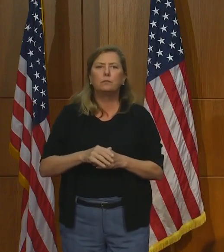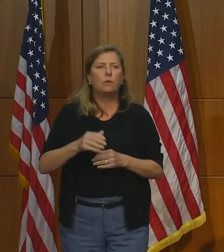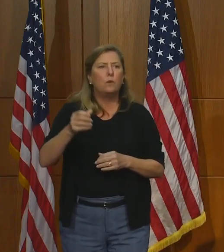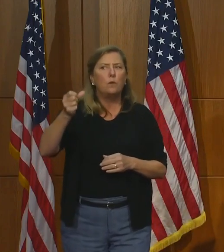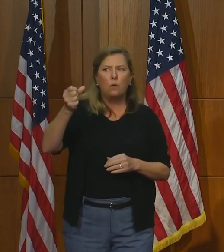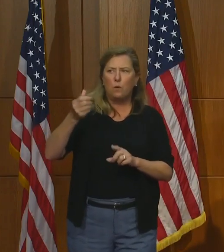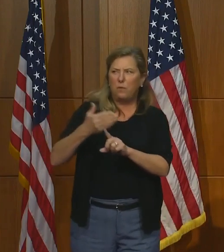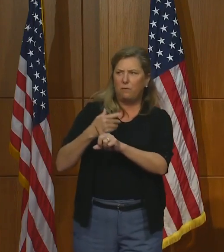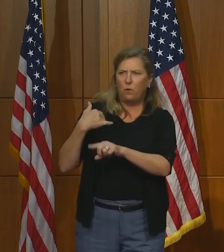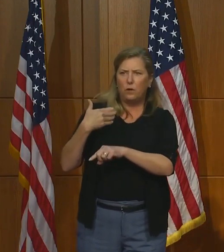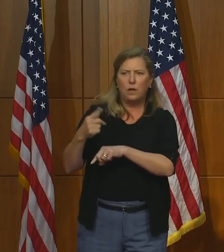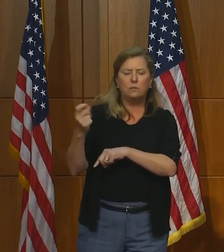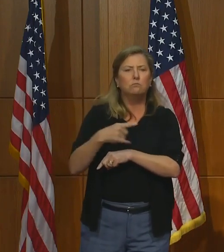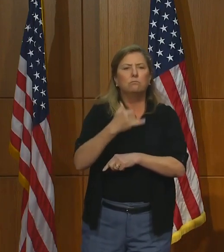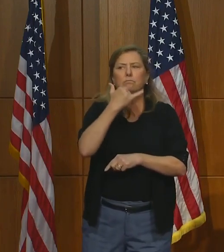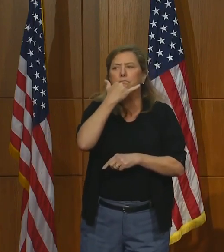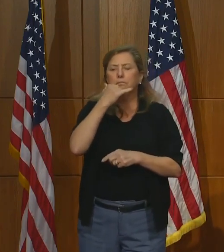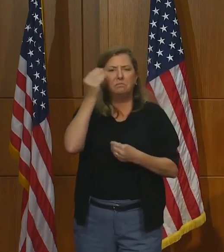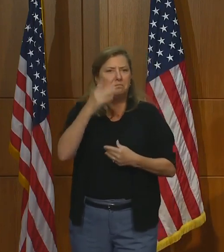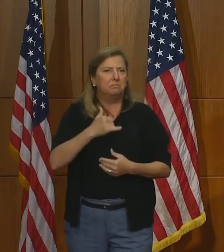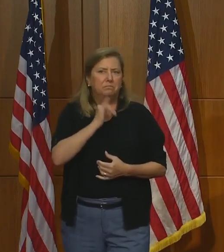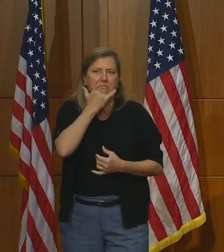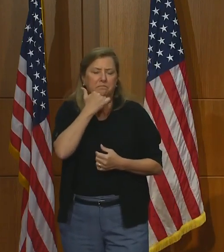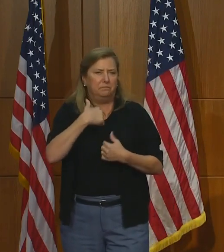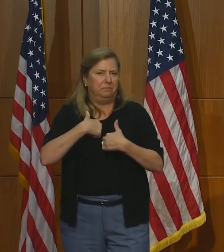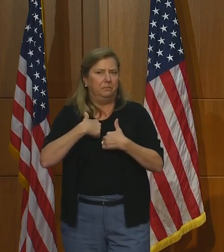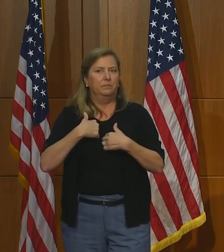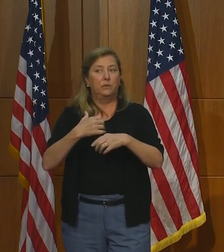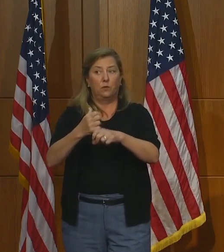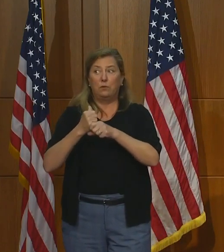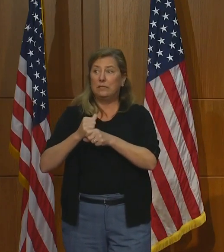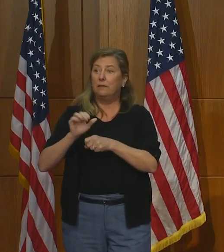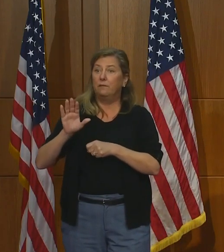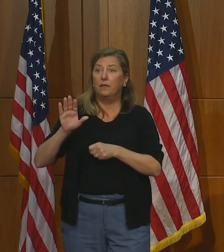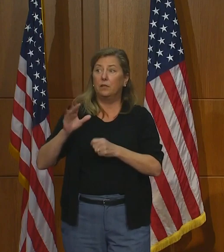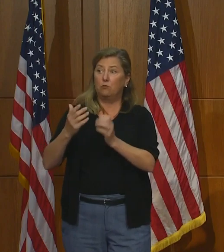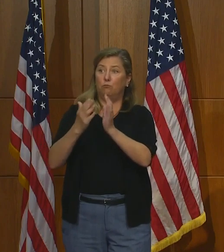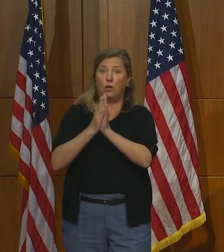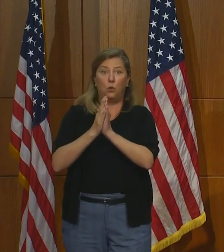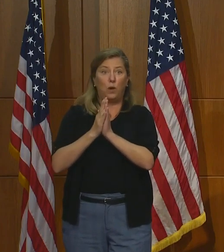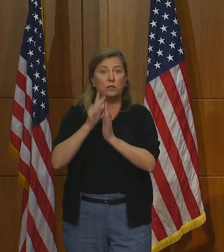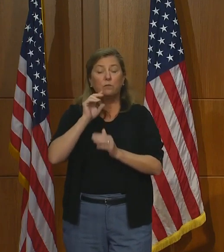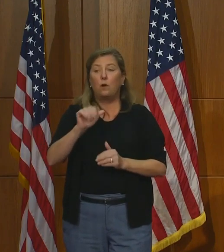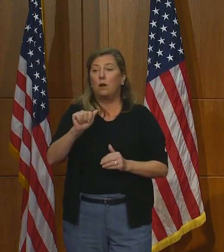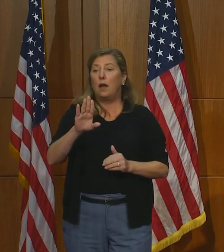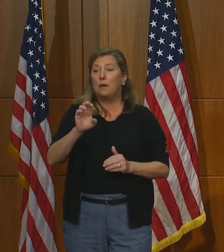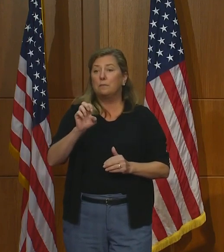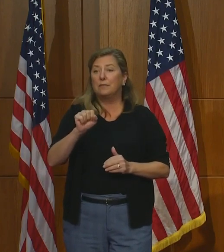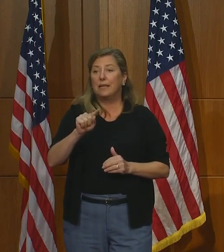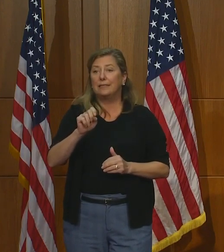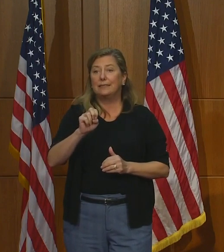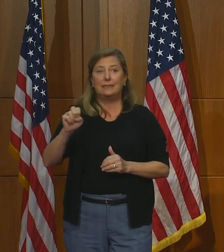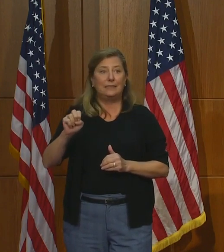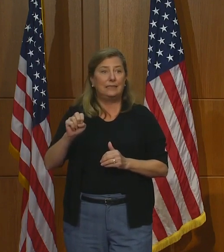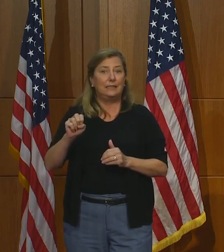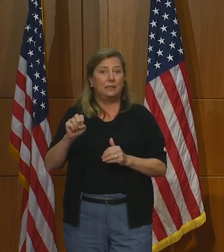WORK ALREADY LOOKING. TO BUILD. THANK. FOR TAKE THE NEXT. I